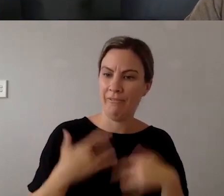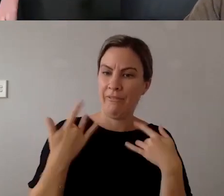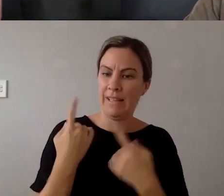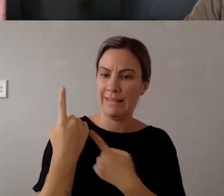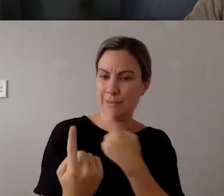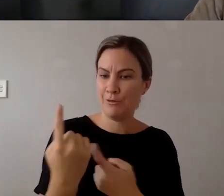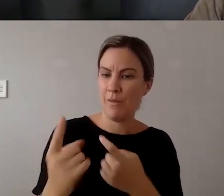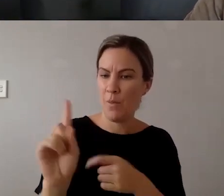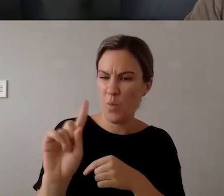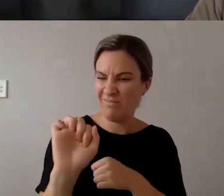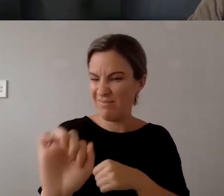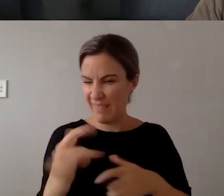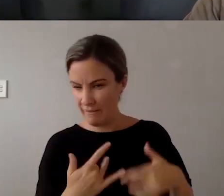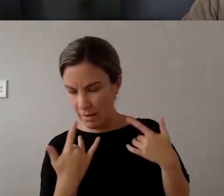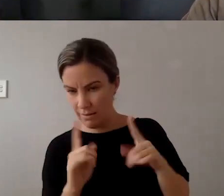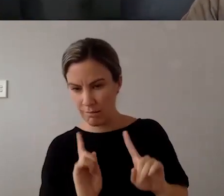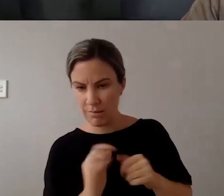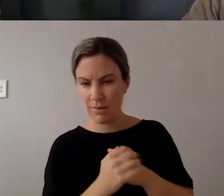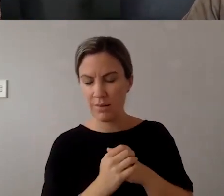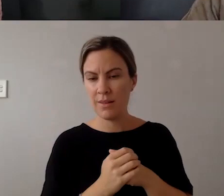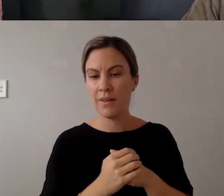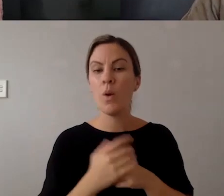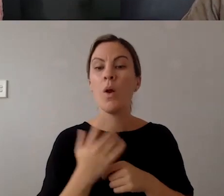thing - if you acknowledge your vulnerability, I'd also suggest you